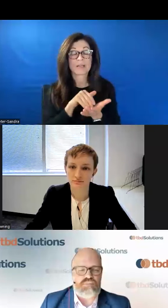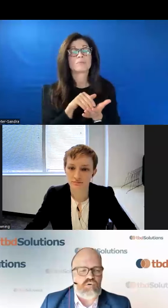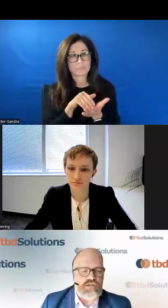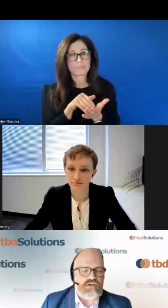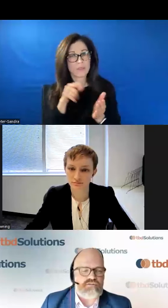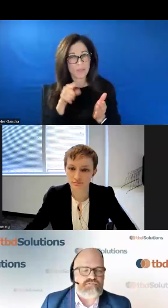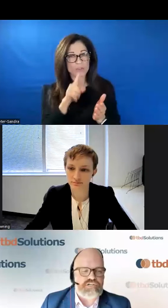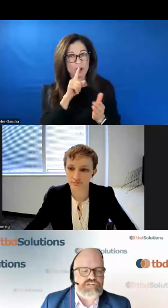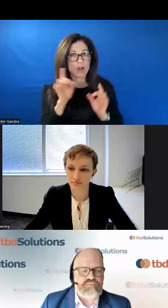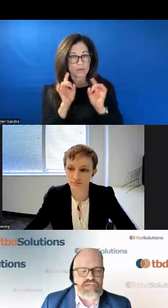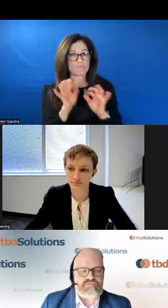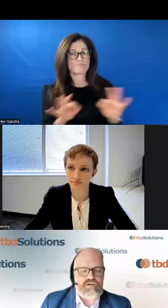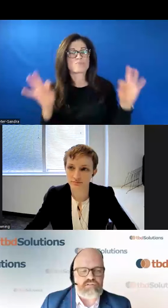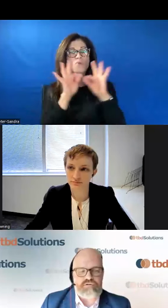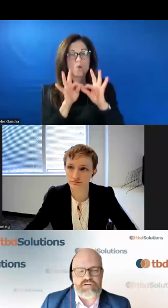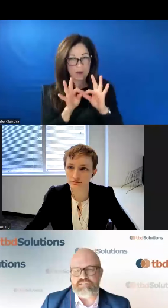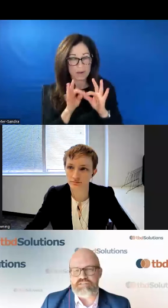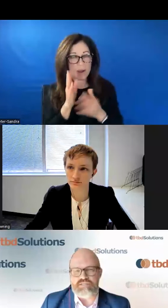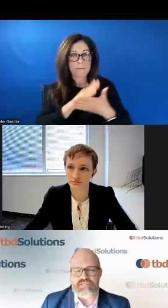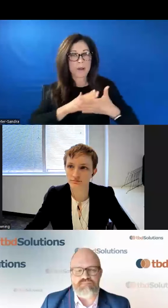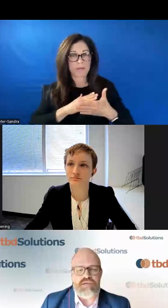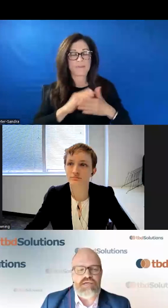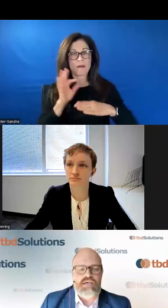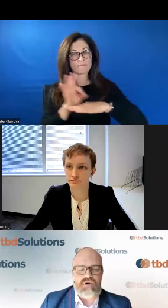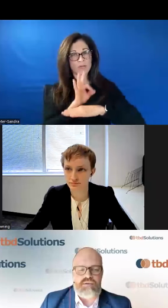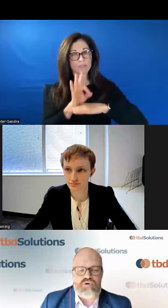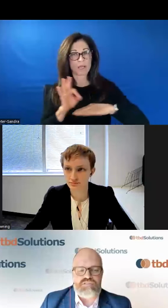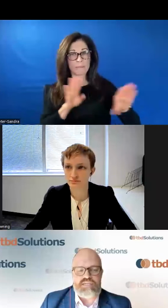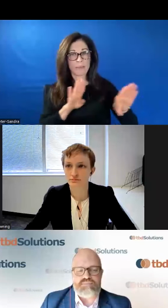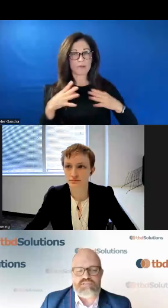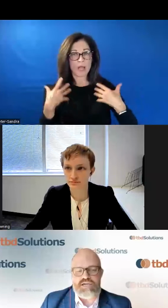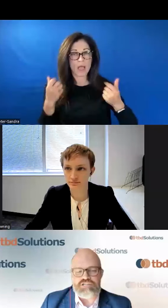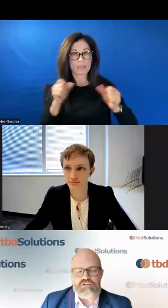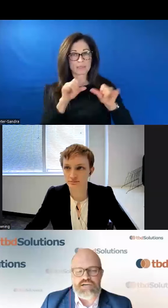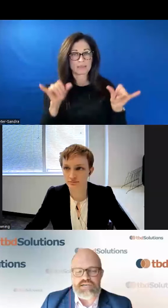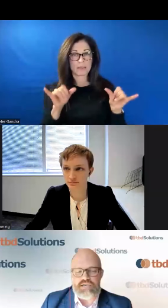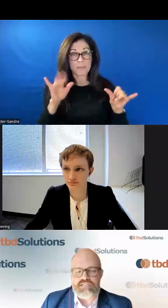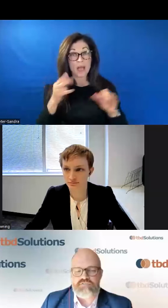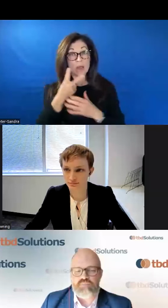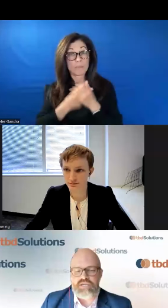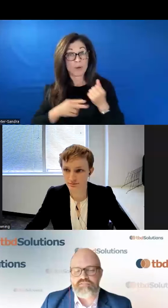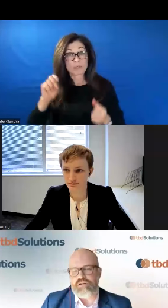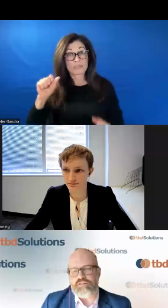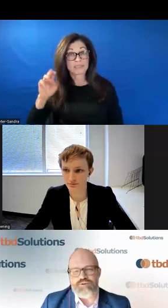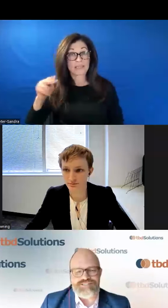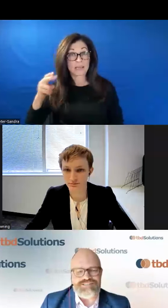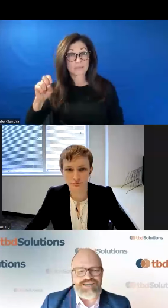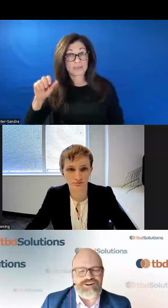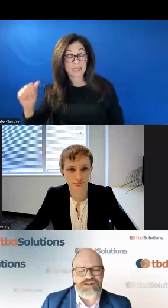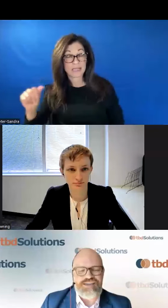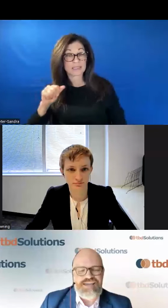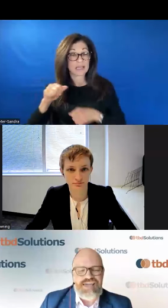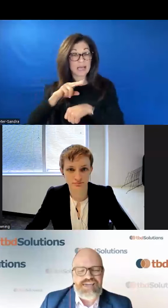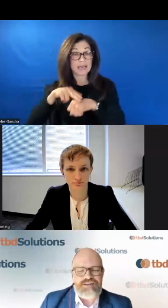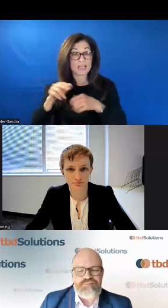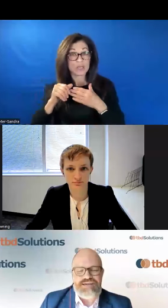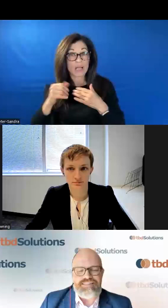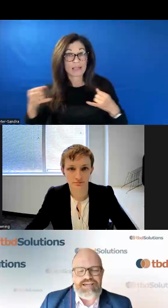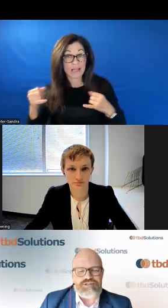COMPONENT AS A SYSTEM FOR SAMHSA'S GUIDELINES AND FOR THE